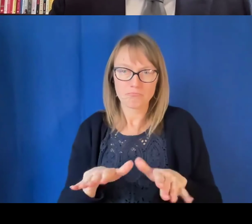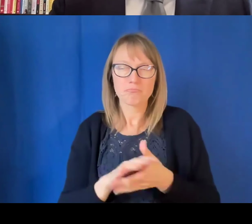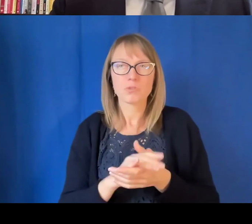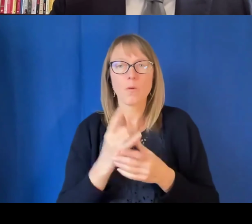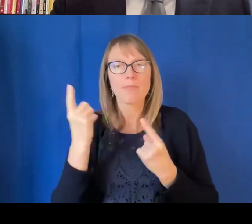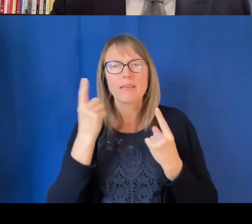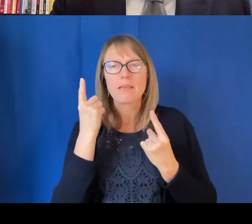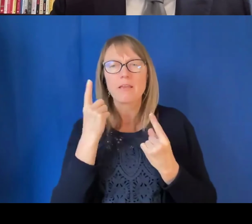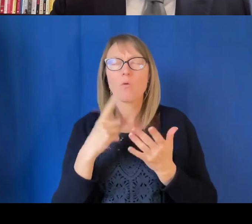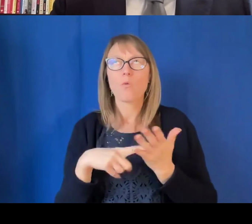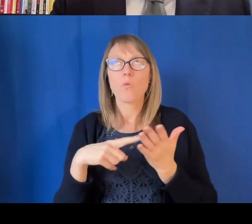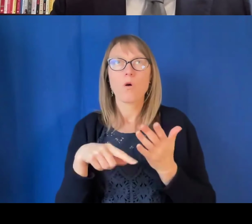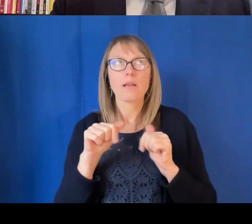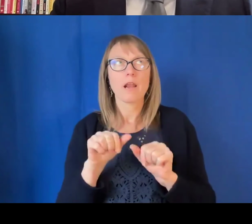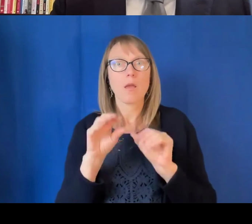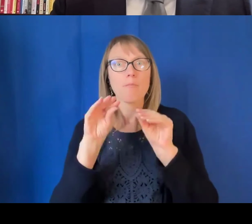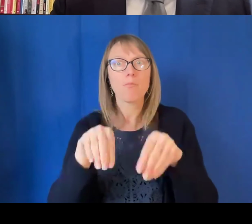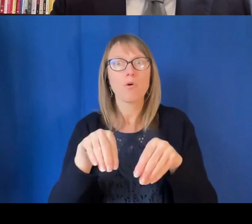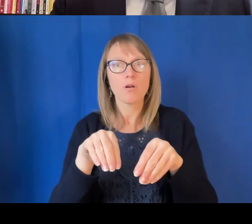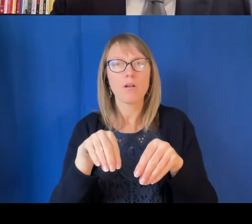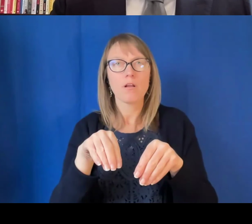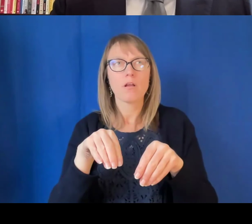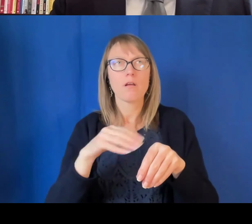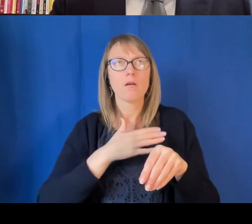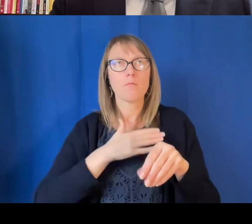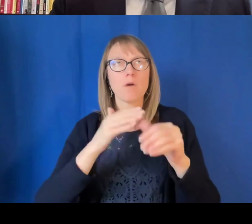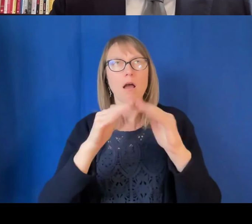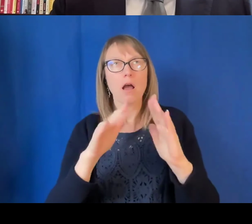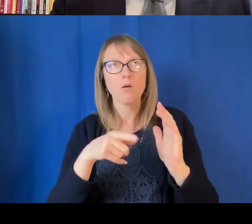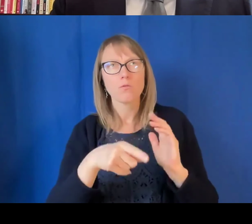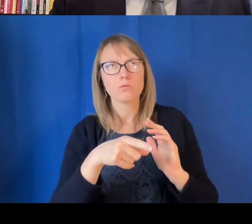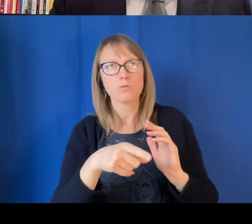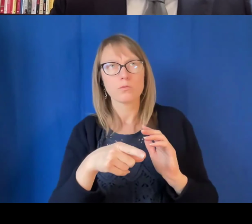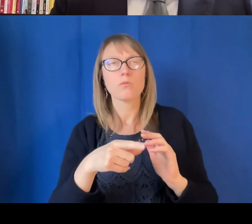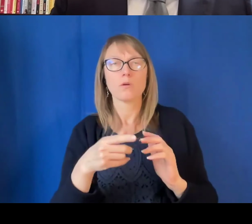And this would be true of this Harkin building too. We didn't do this necessarily holistically the Harkin building,